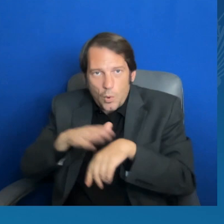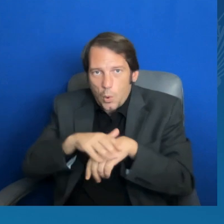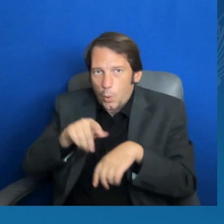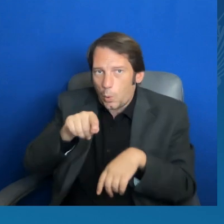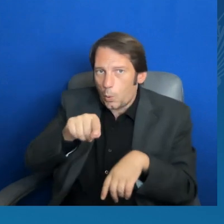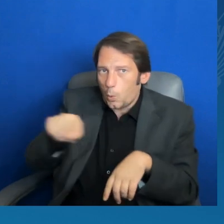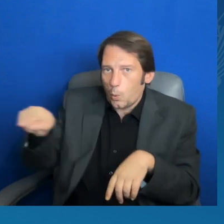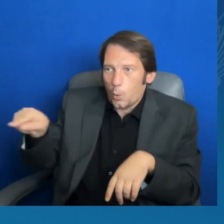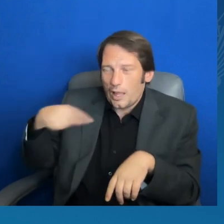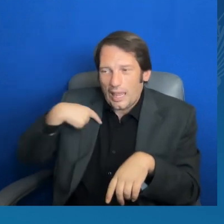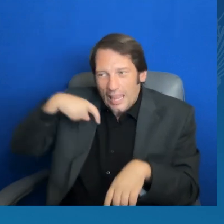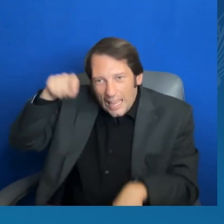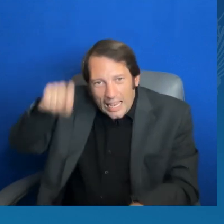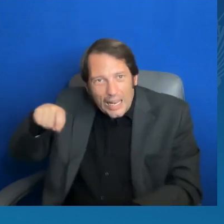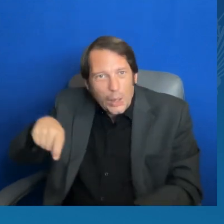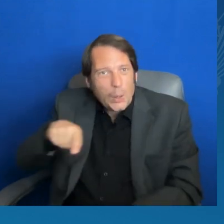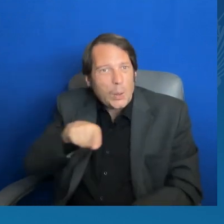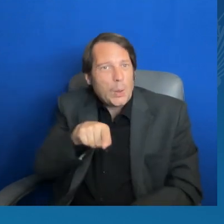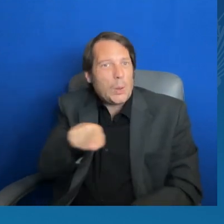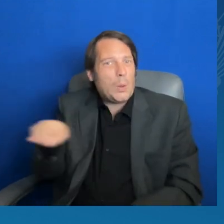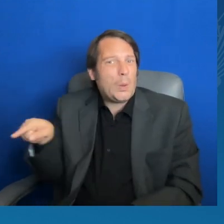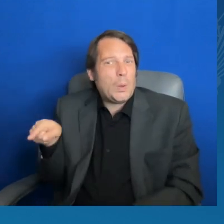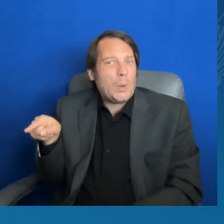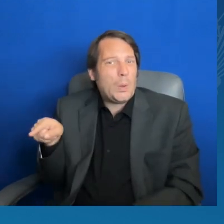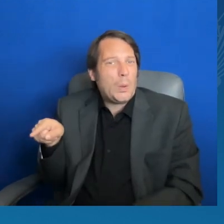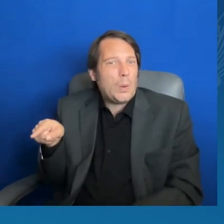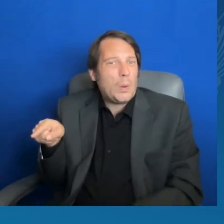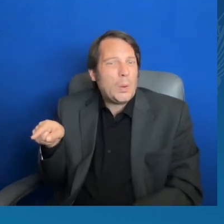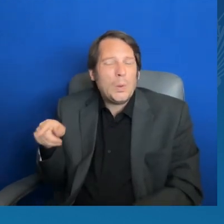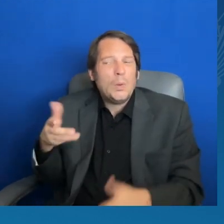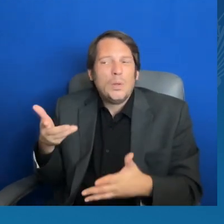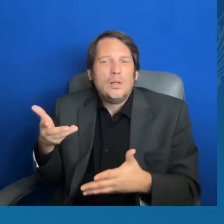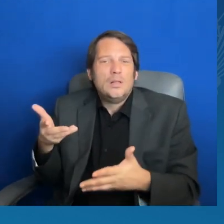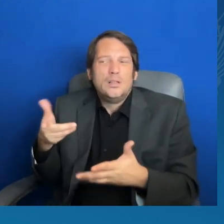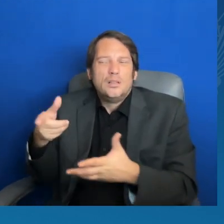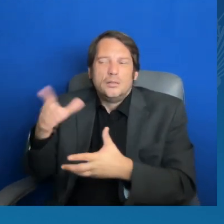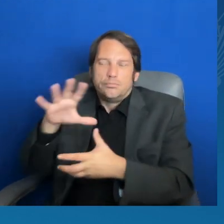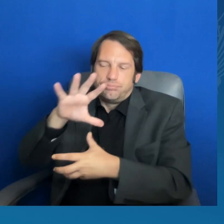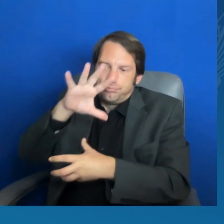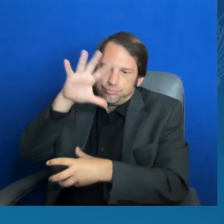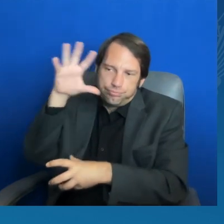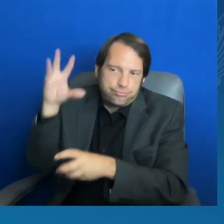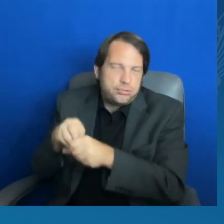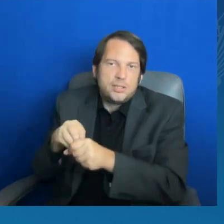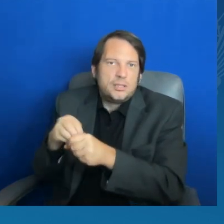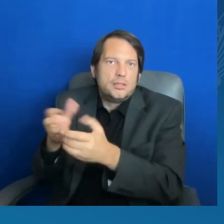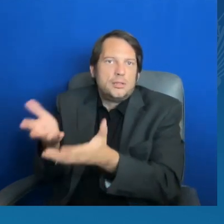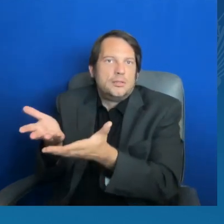You are everything, everything, everything.